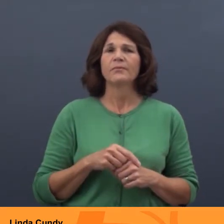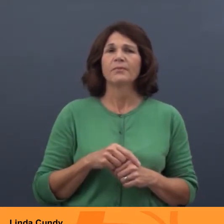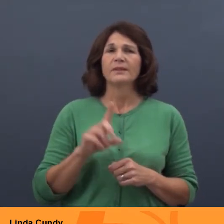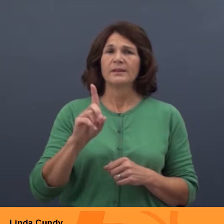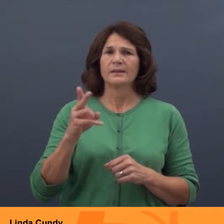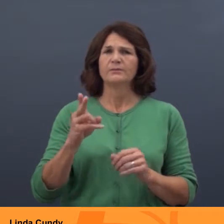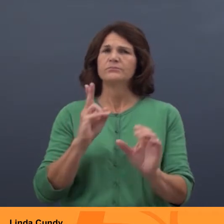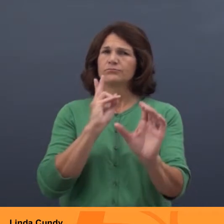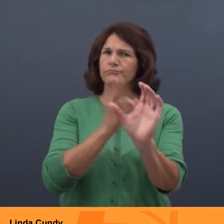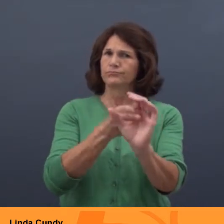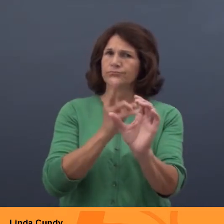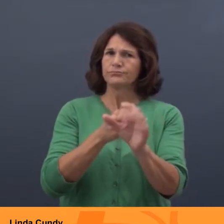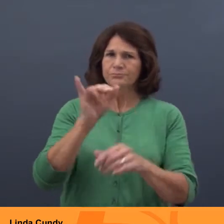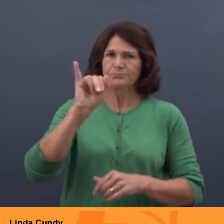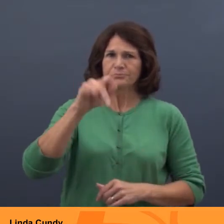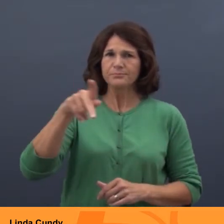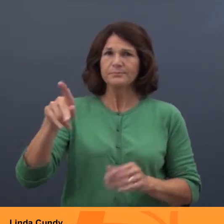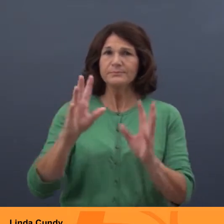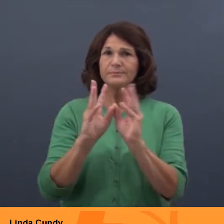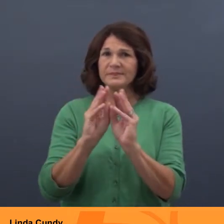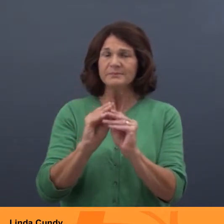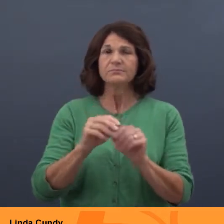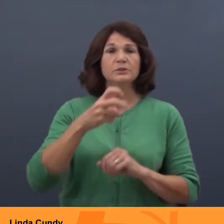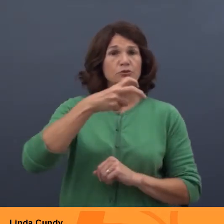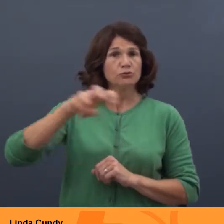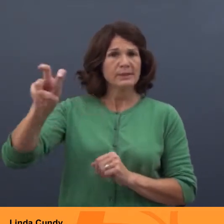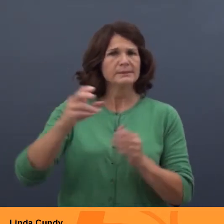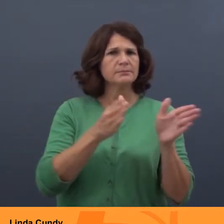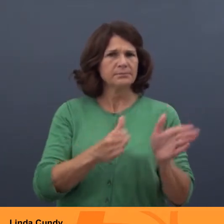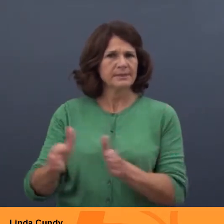Does your student participate in IPP meetings and transition planning?